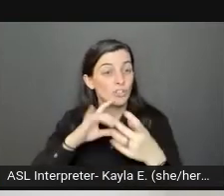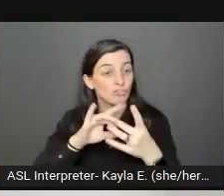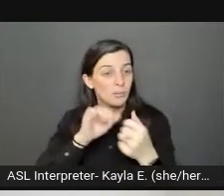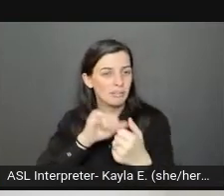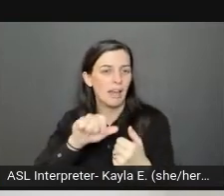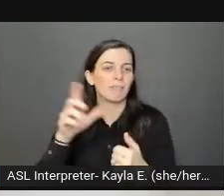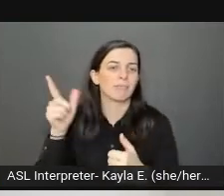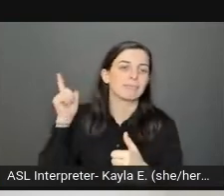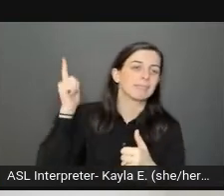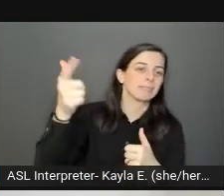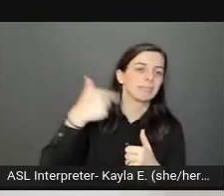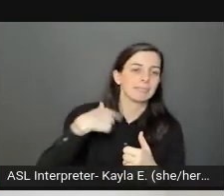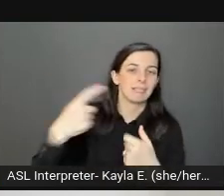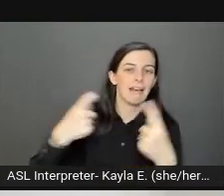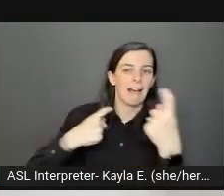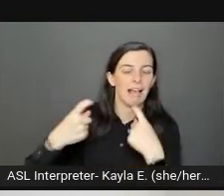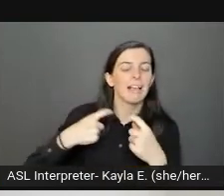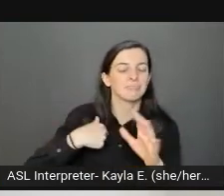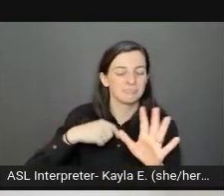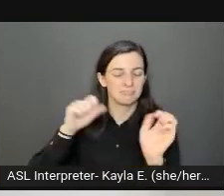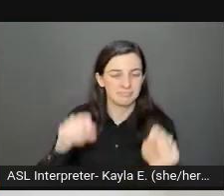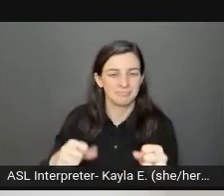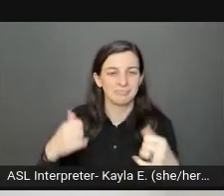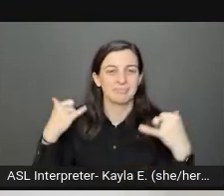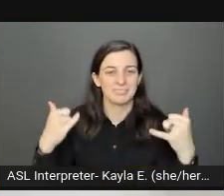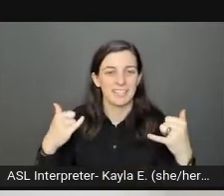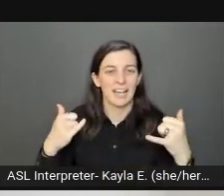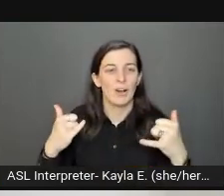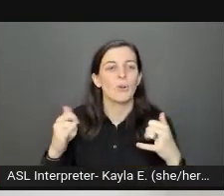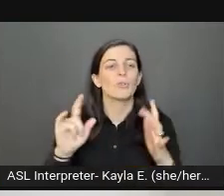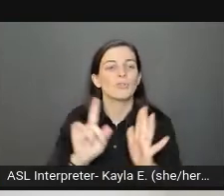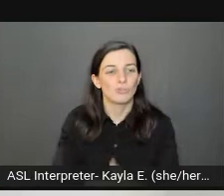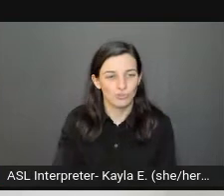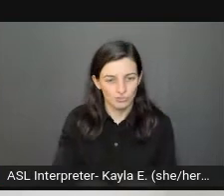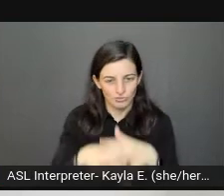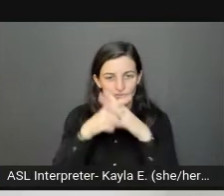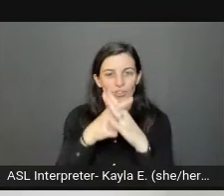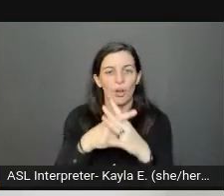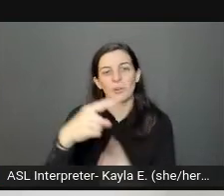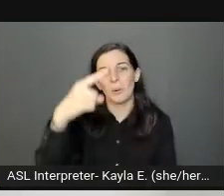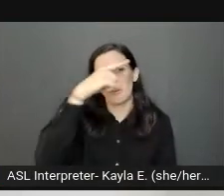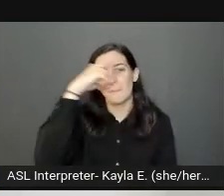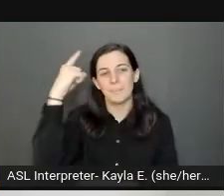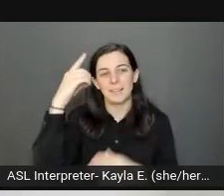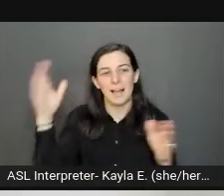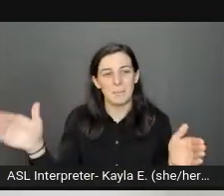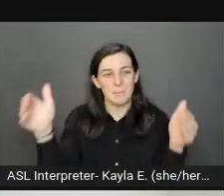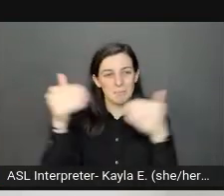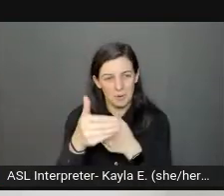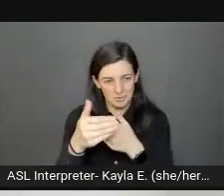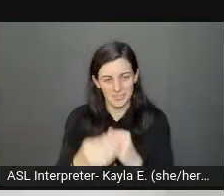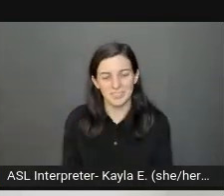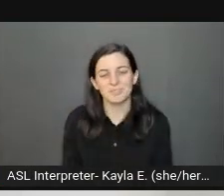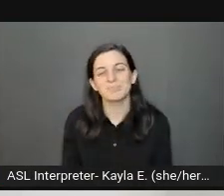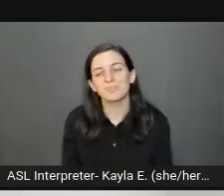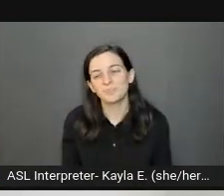Now, my black box. When I speak to clients or prospects or partners, or anybody